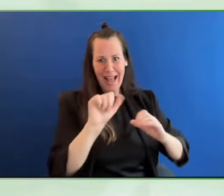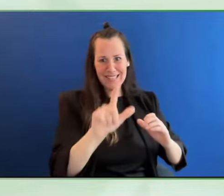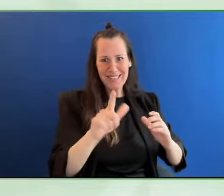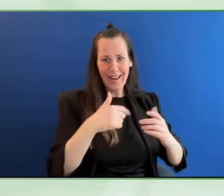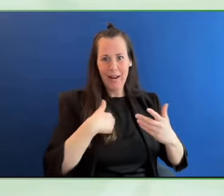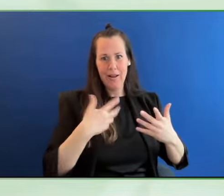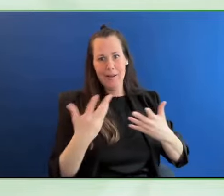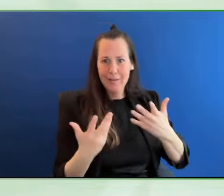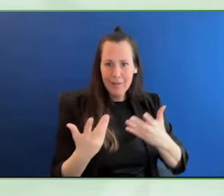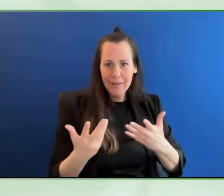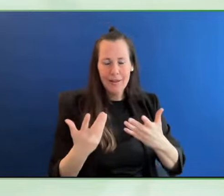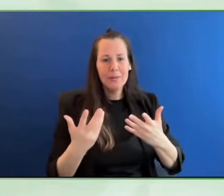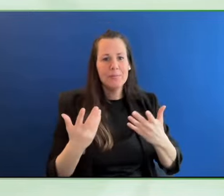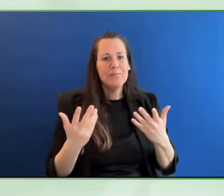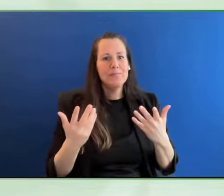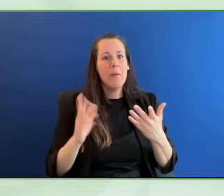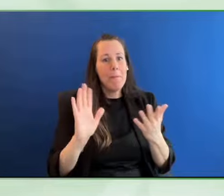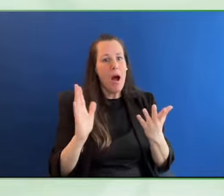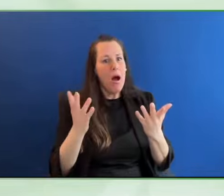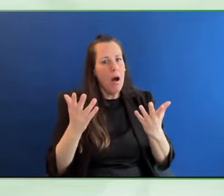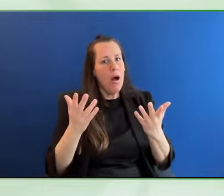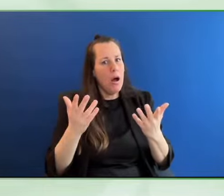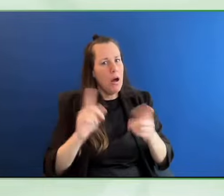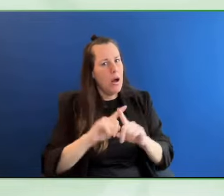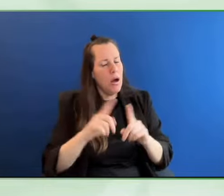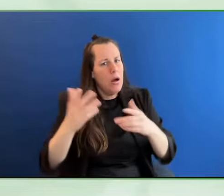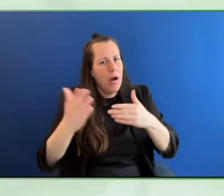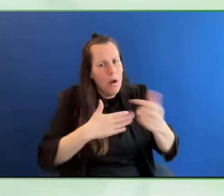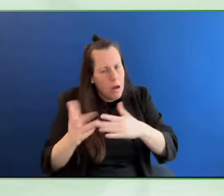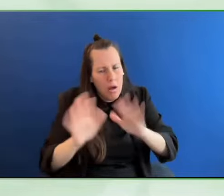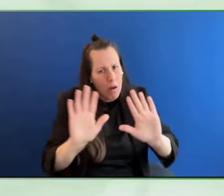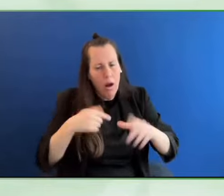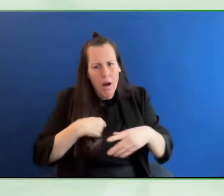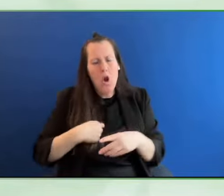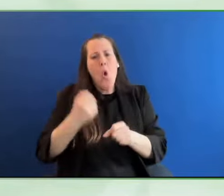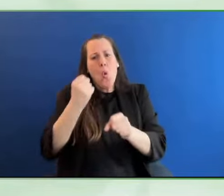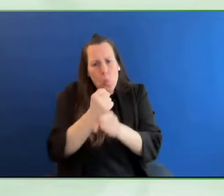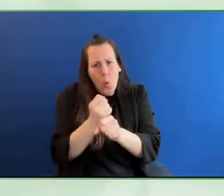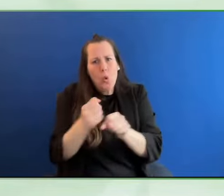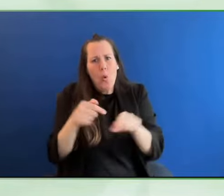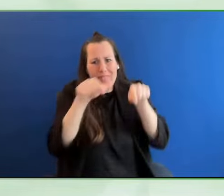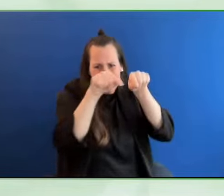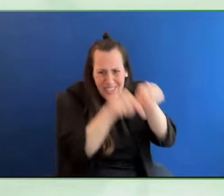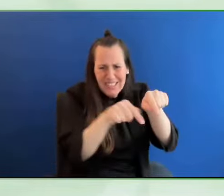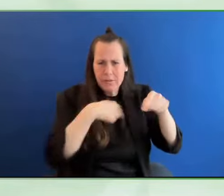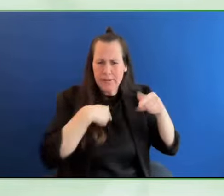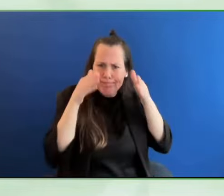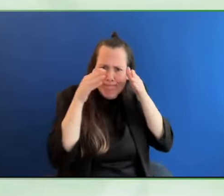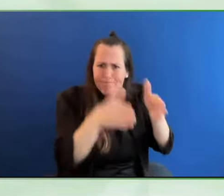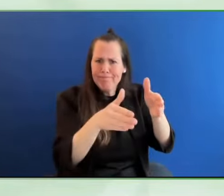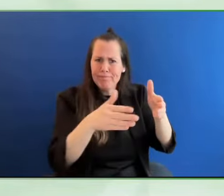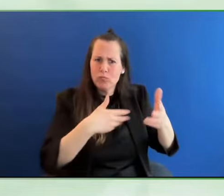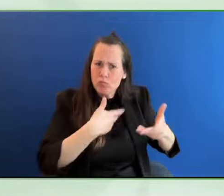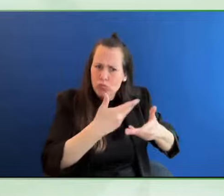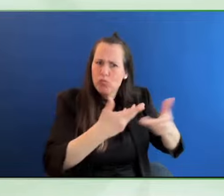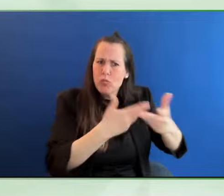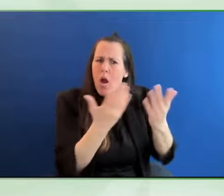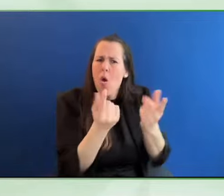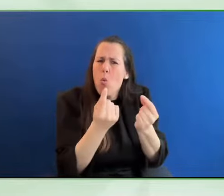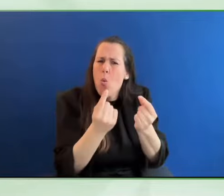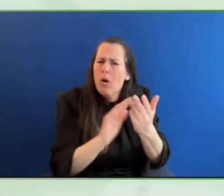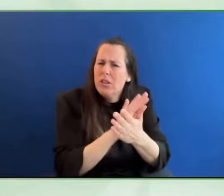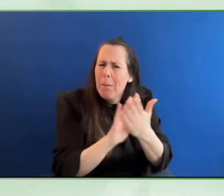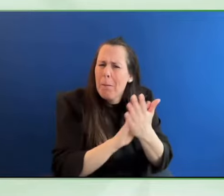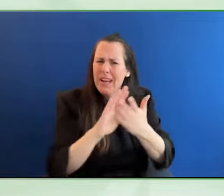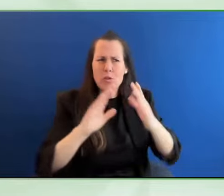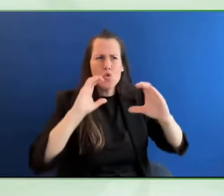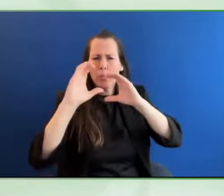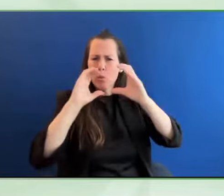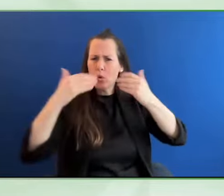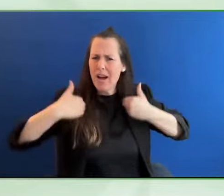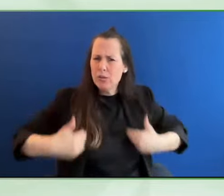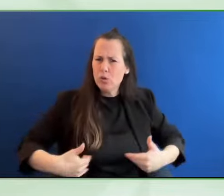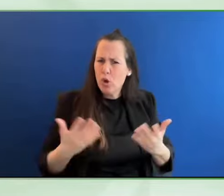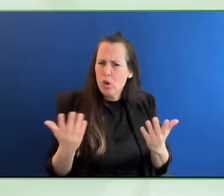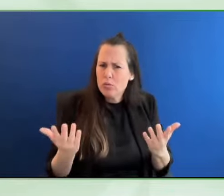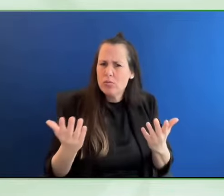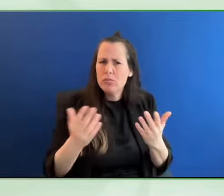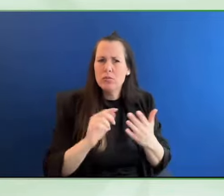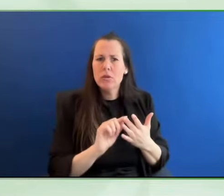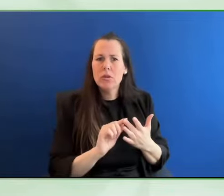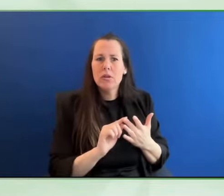do you sound this idea with folks and breakdown barriers that prevent them from using this